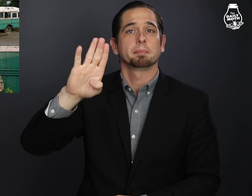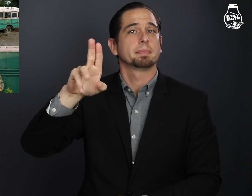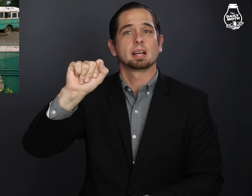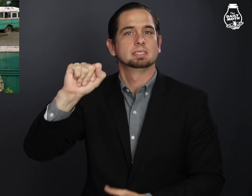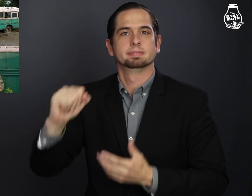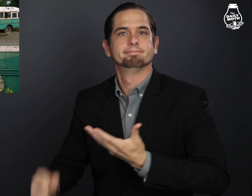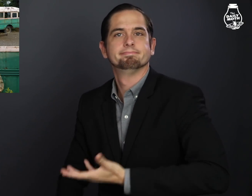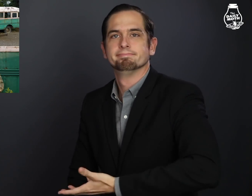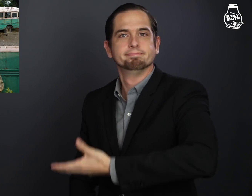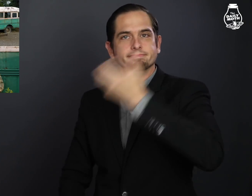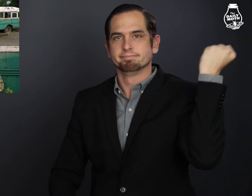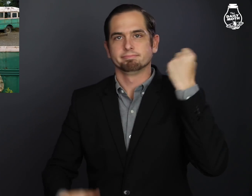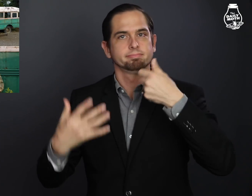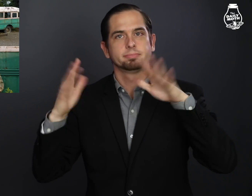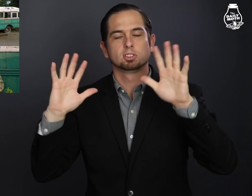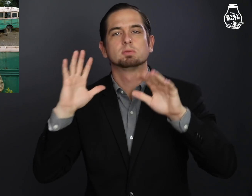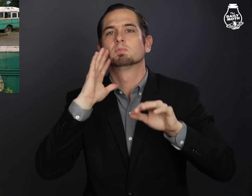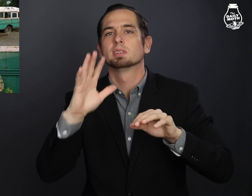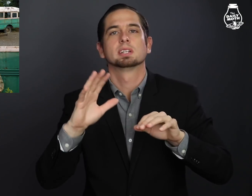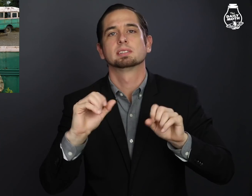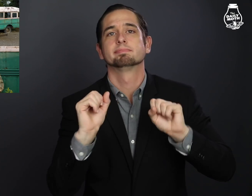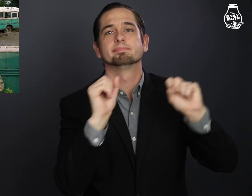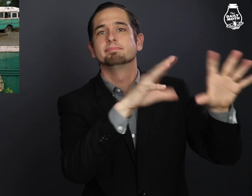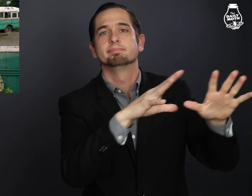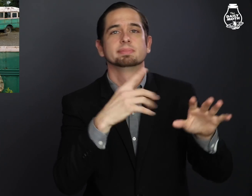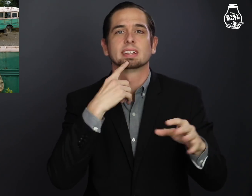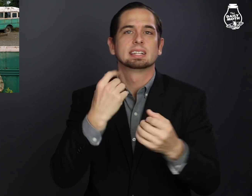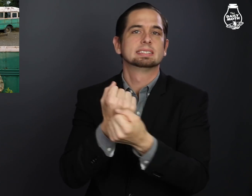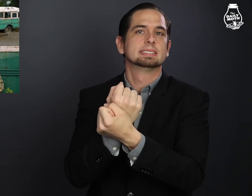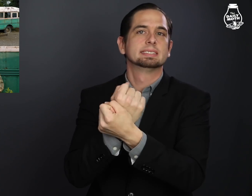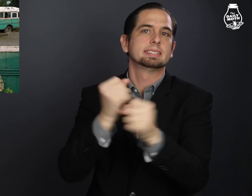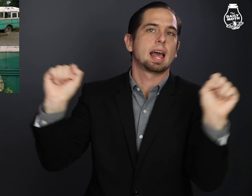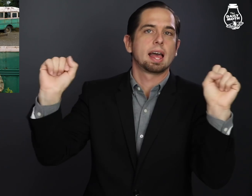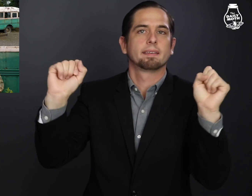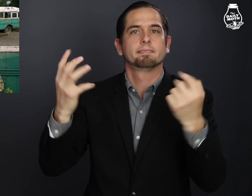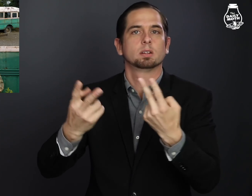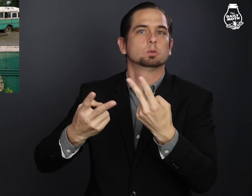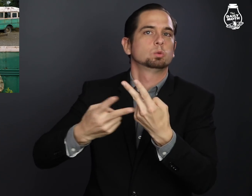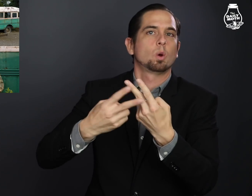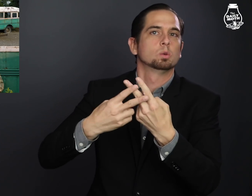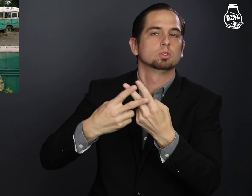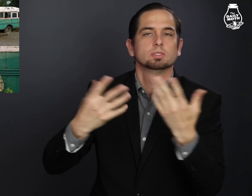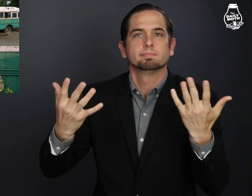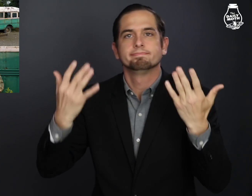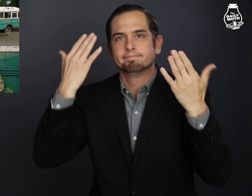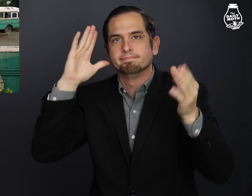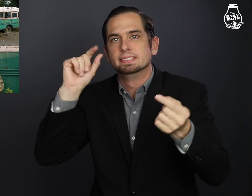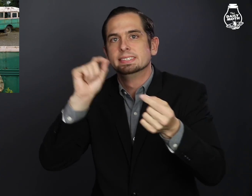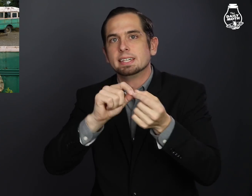The bus will be placed in a "safe storage."